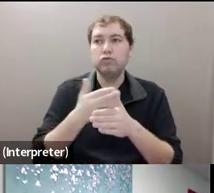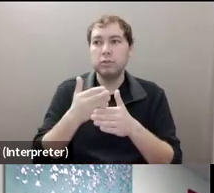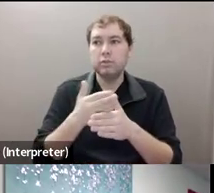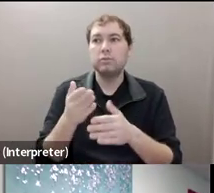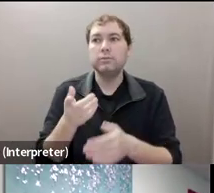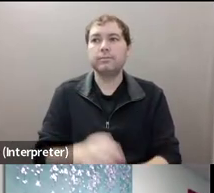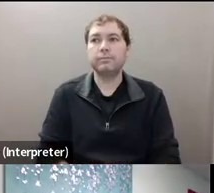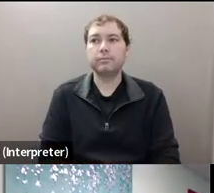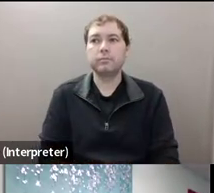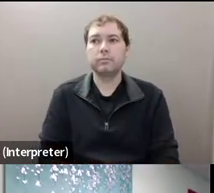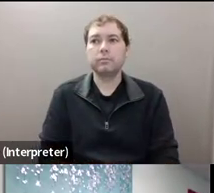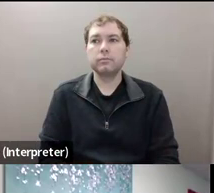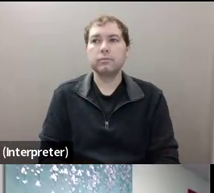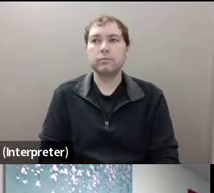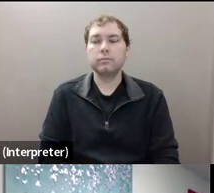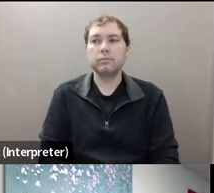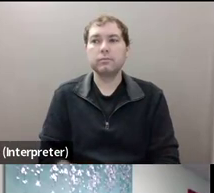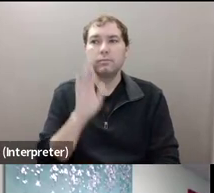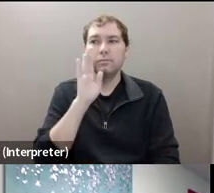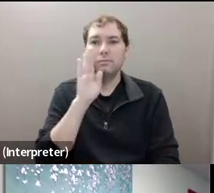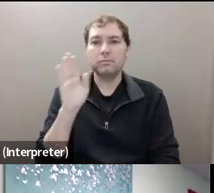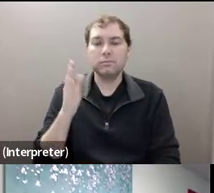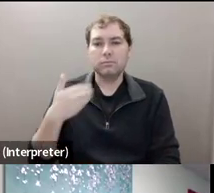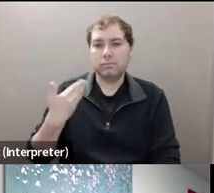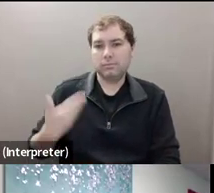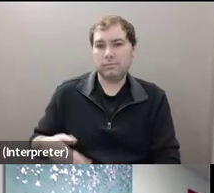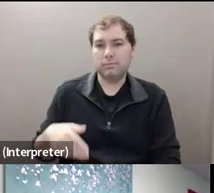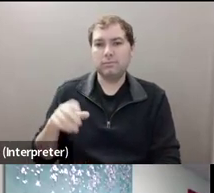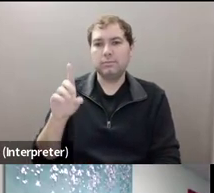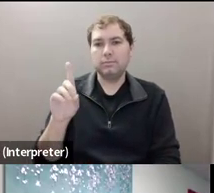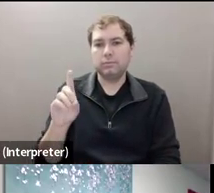Adam w/APRIL: Thank you. 17036717673: Hi, my name is Doris Ray and